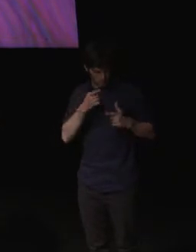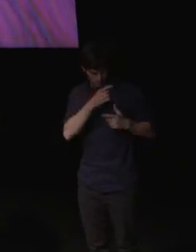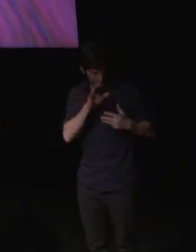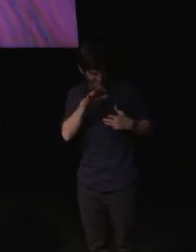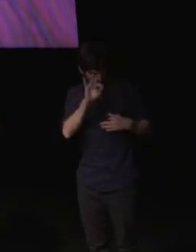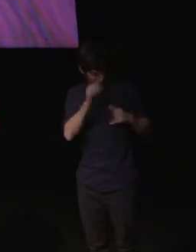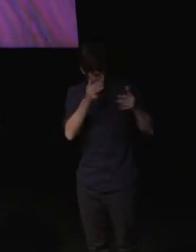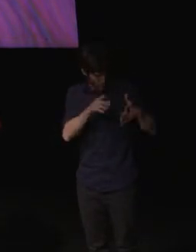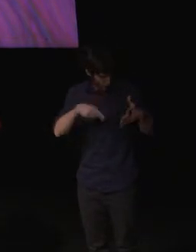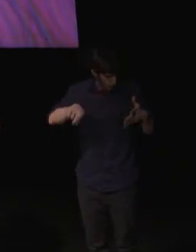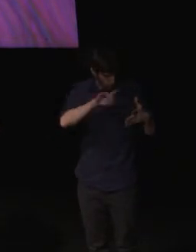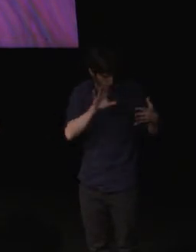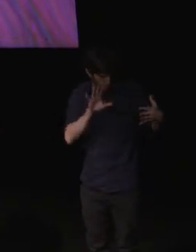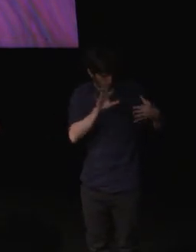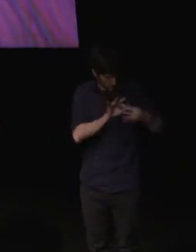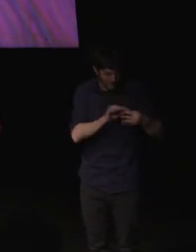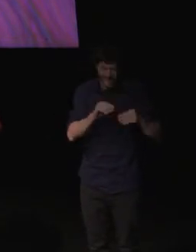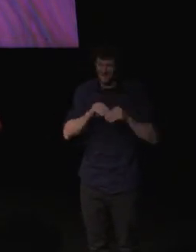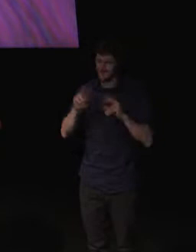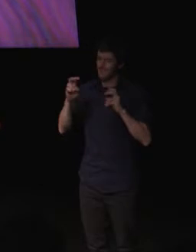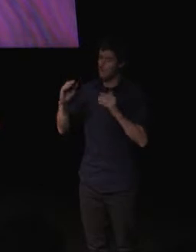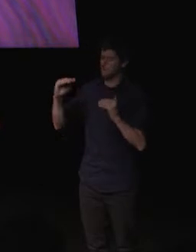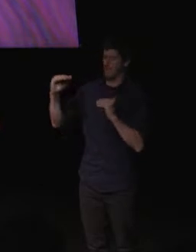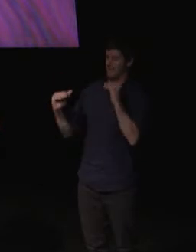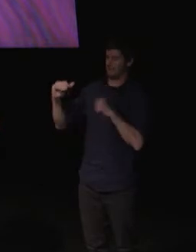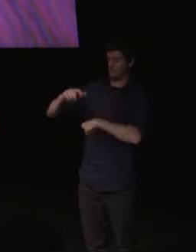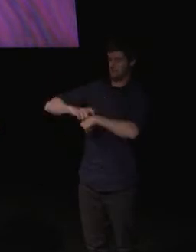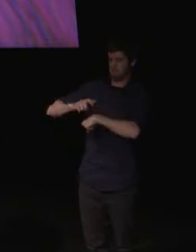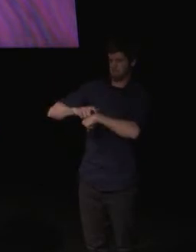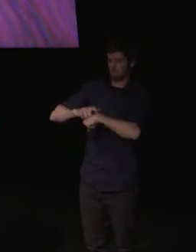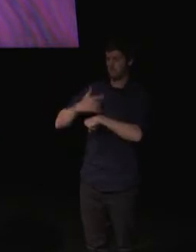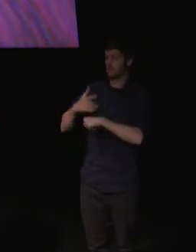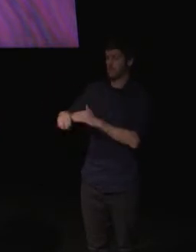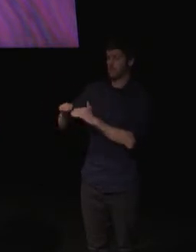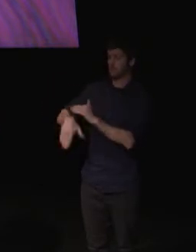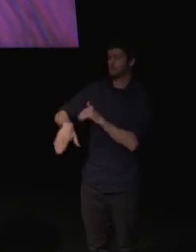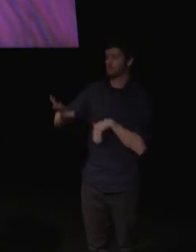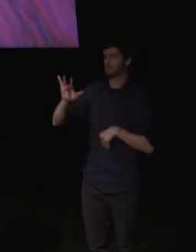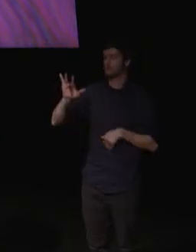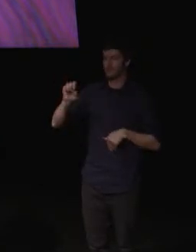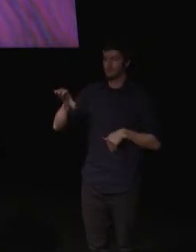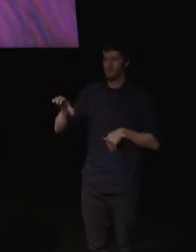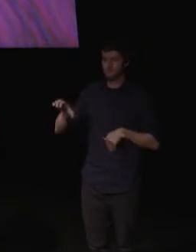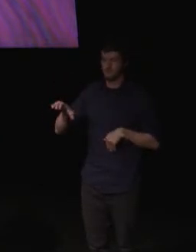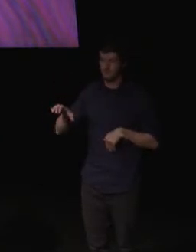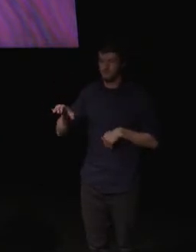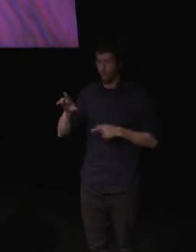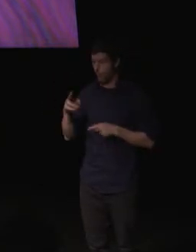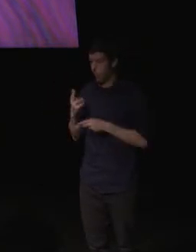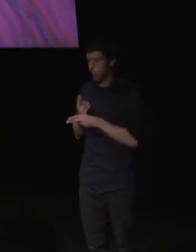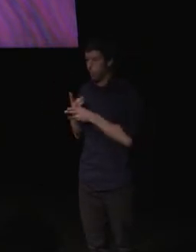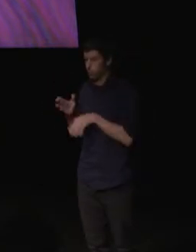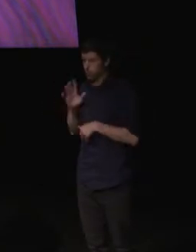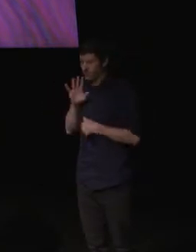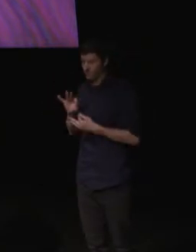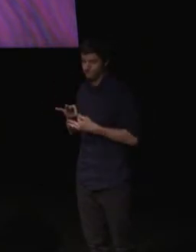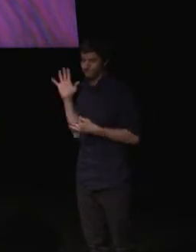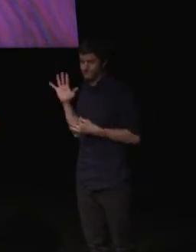Generally, it has to be less than 25 seconds, or users are probably not gonna stick around. It's important it's balance in the sense